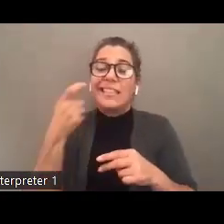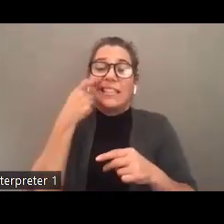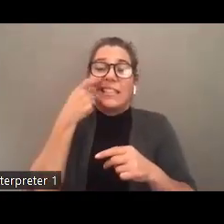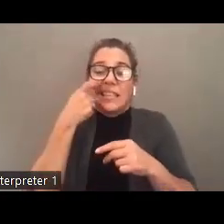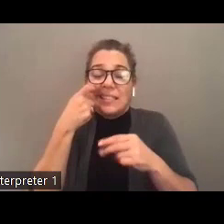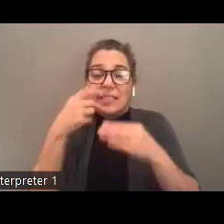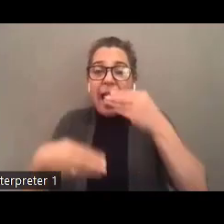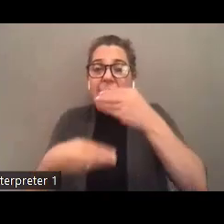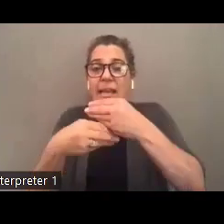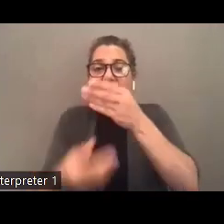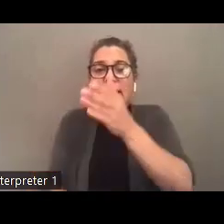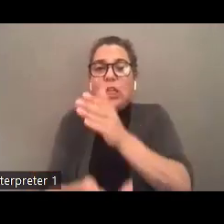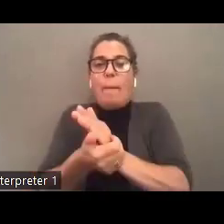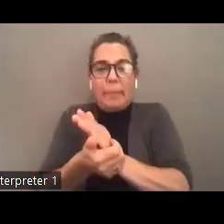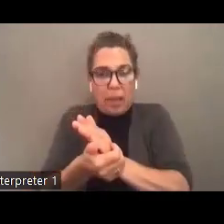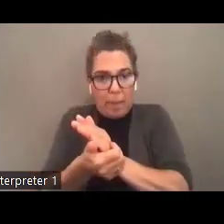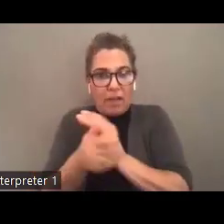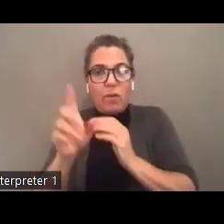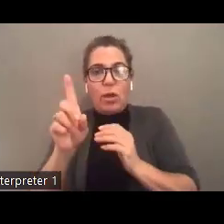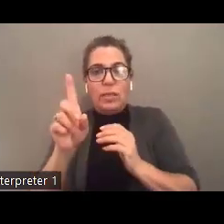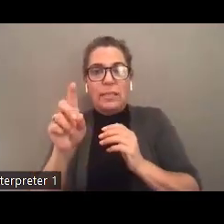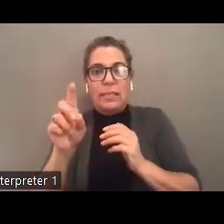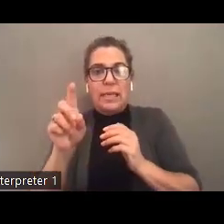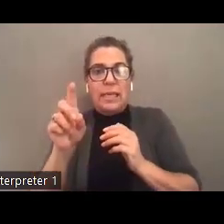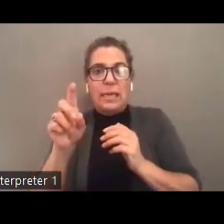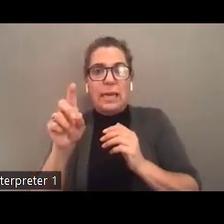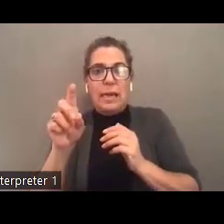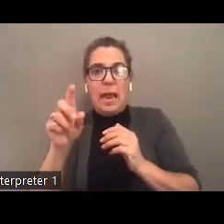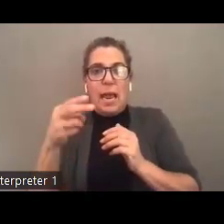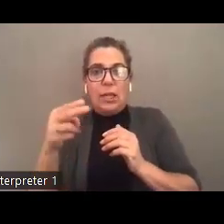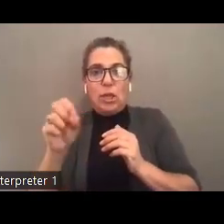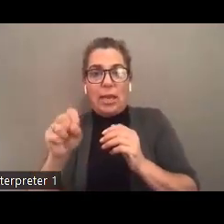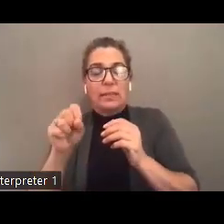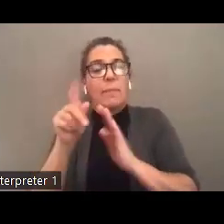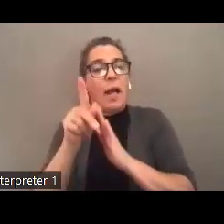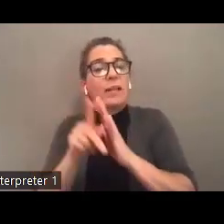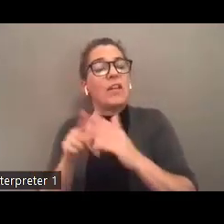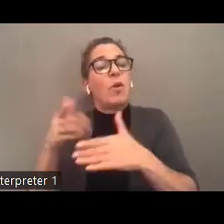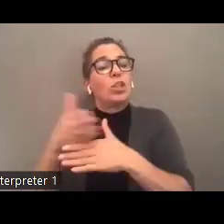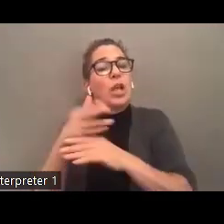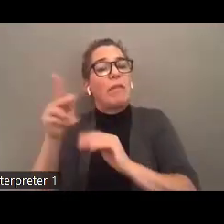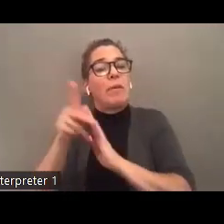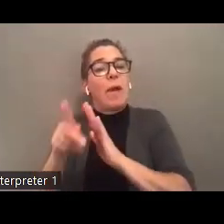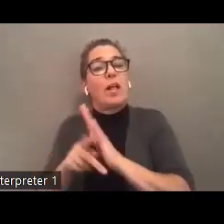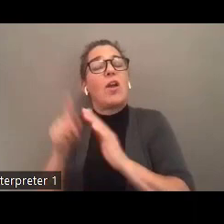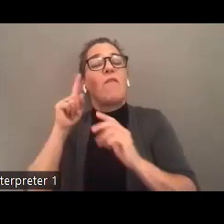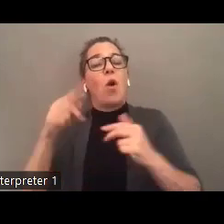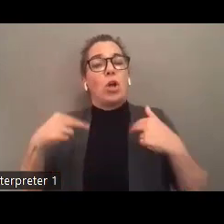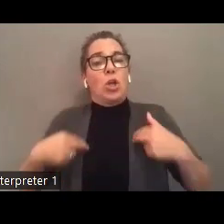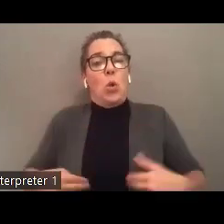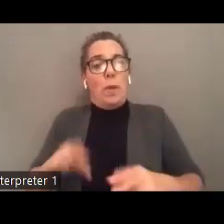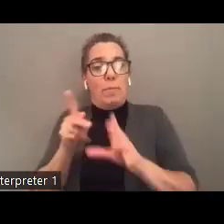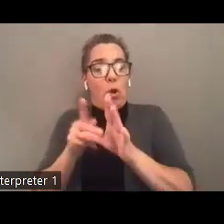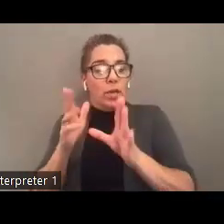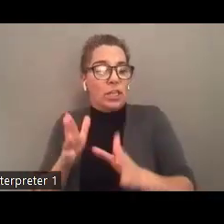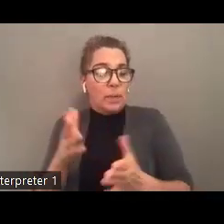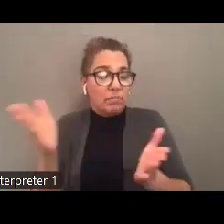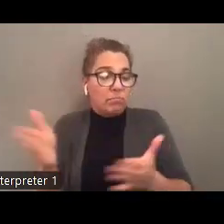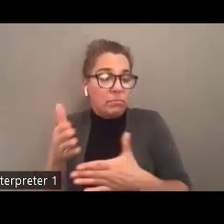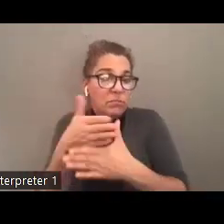to the DMS policy on protecting privacy when sharing data from human participants. Can you tell us a little bit more about that